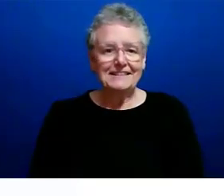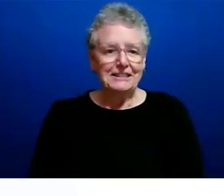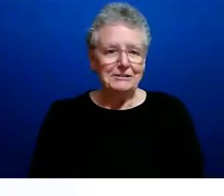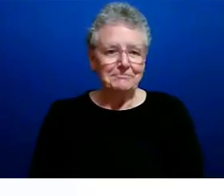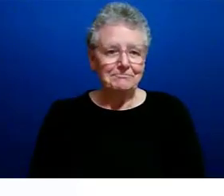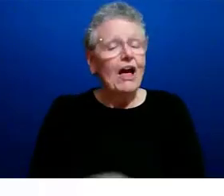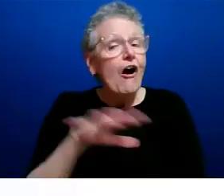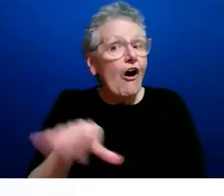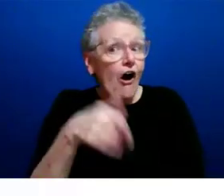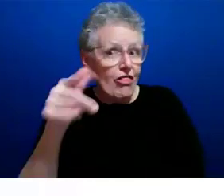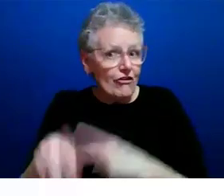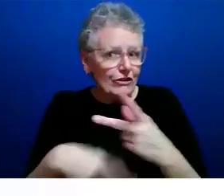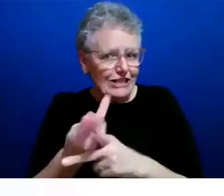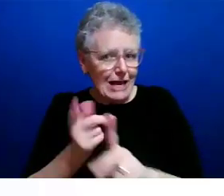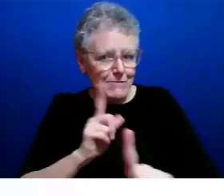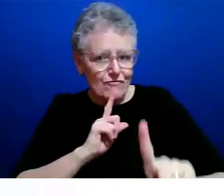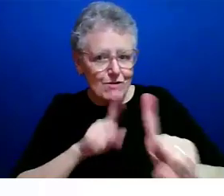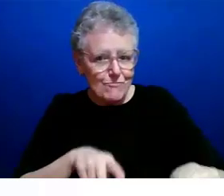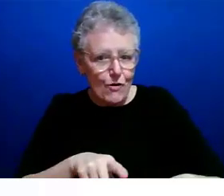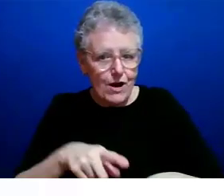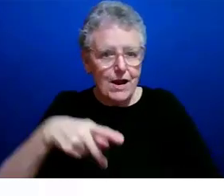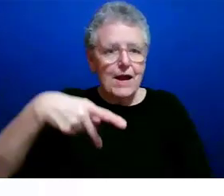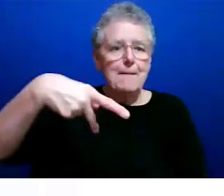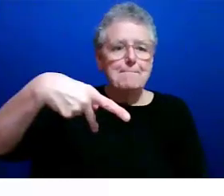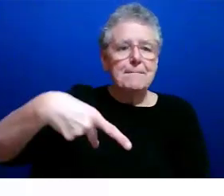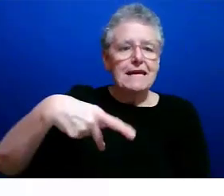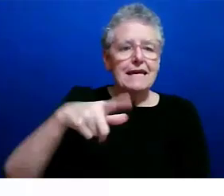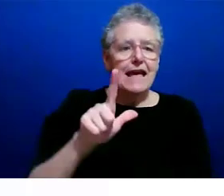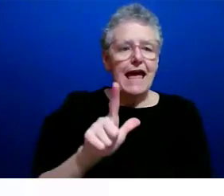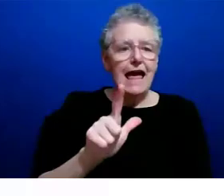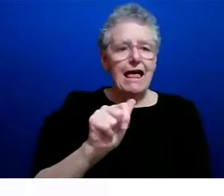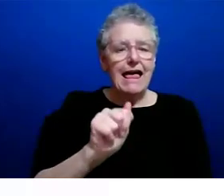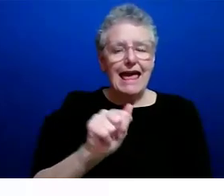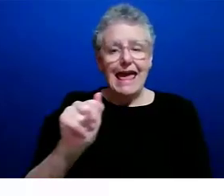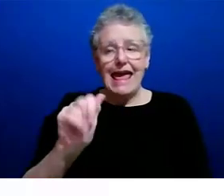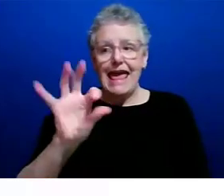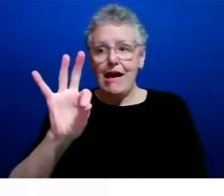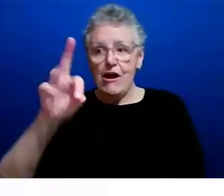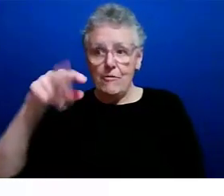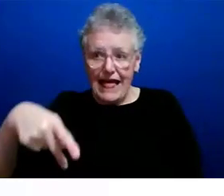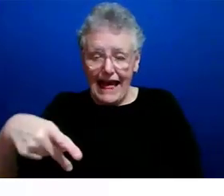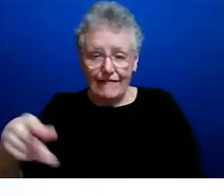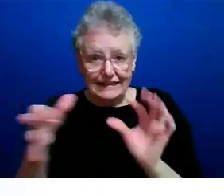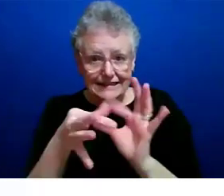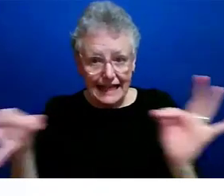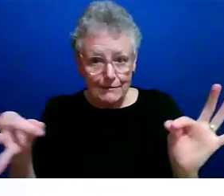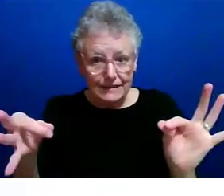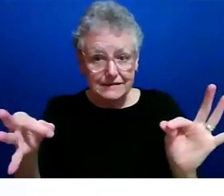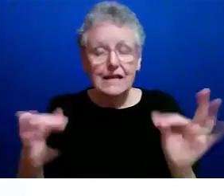Another type of report are the PLAAFP statements. The primary purpose of a PLAAFP